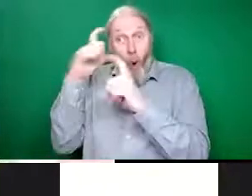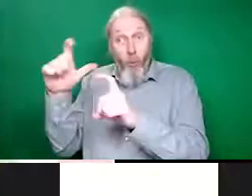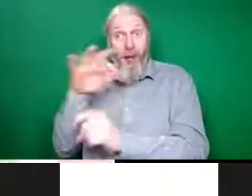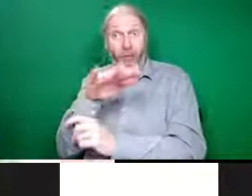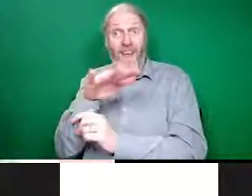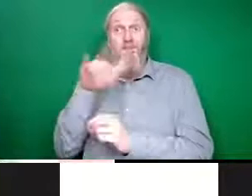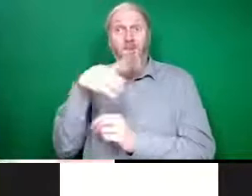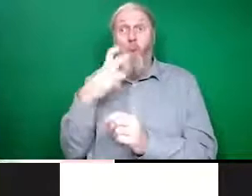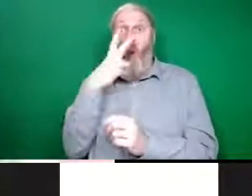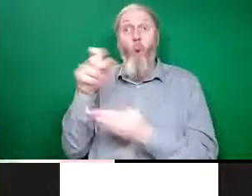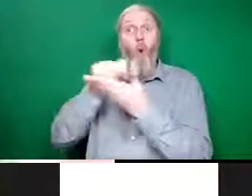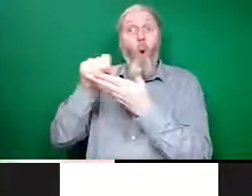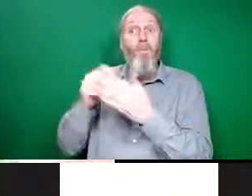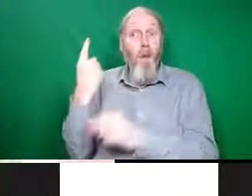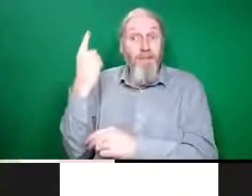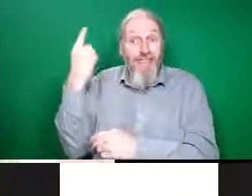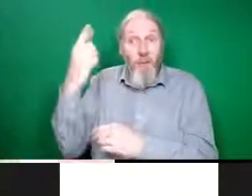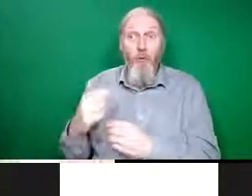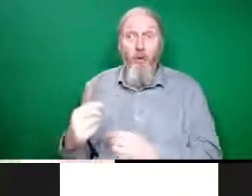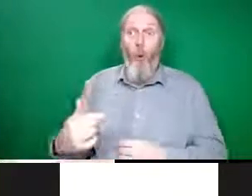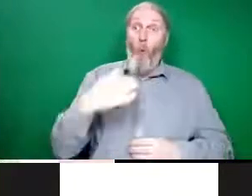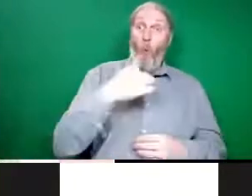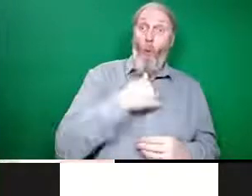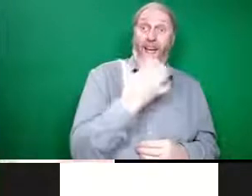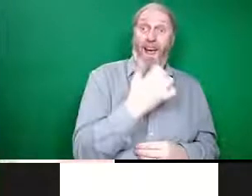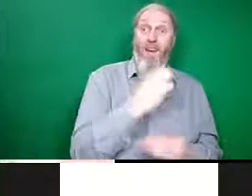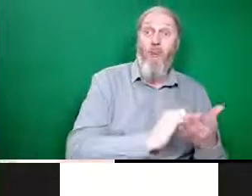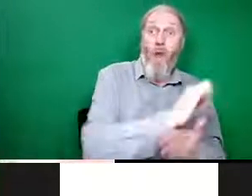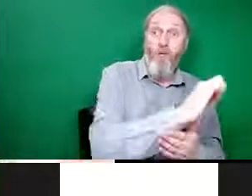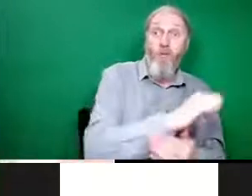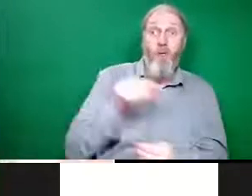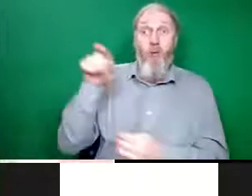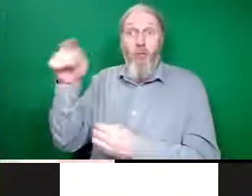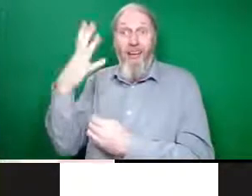to 11%, from 42 to 11, we were pretty happy with that.